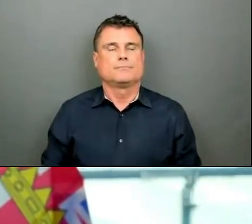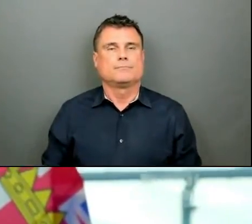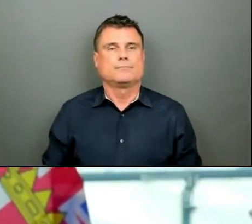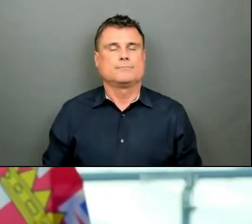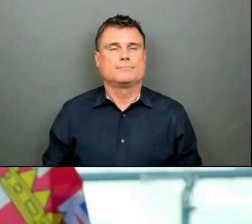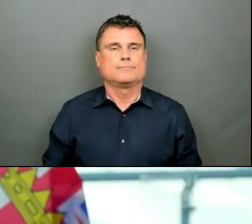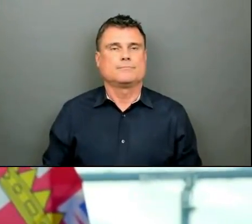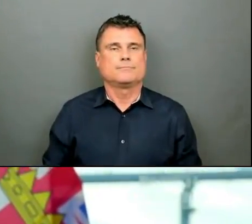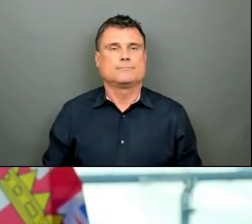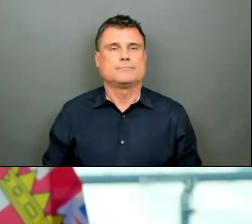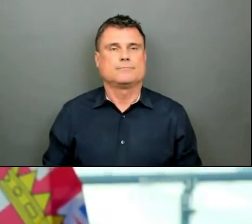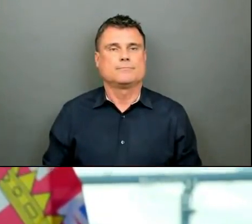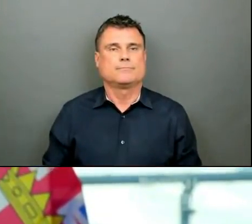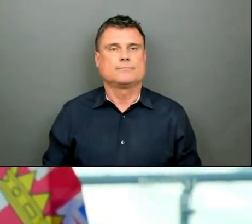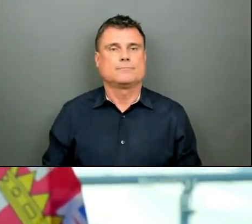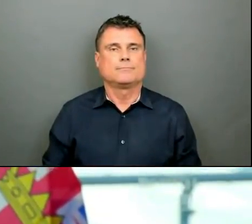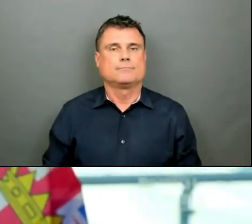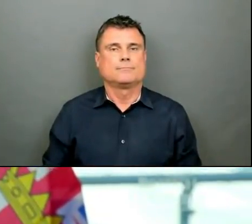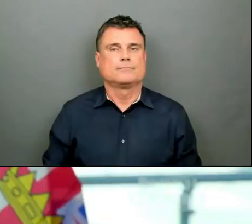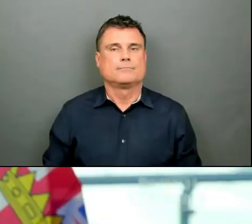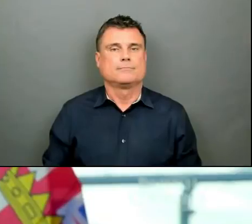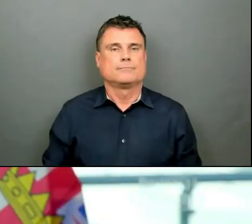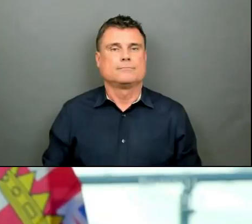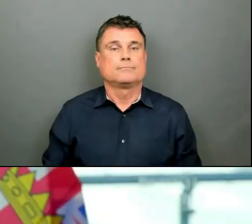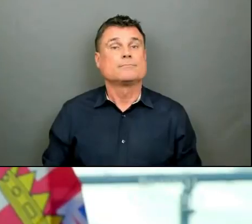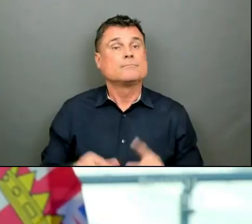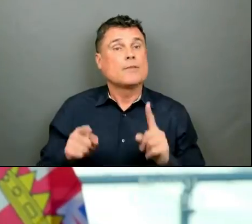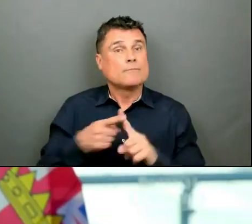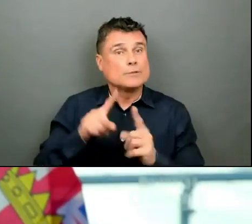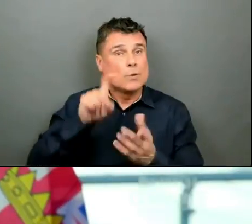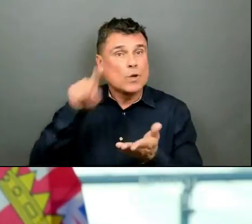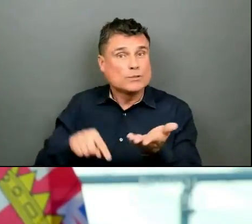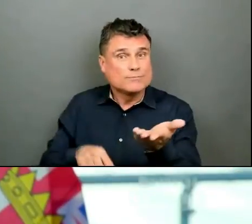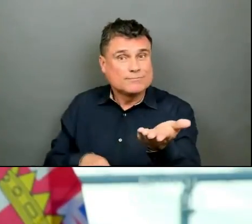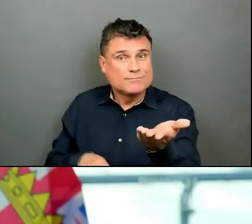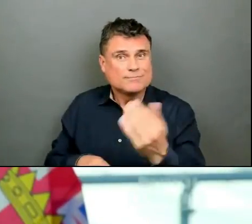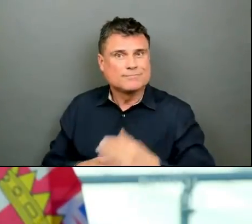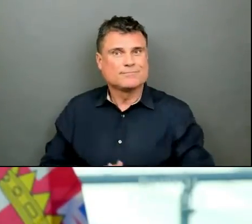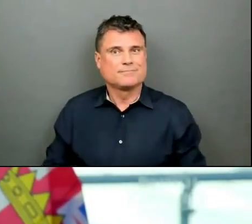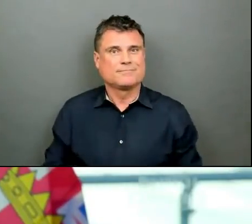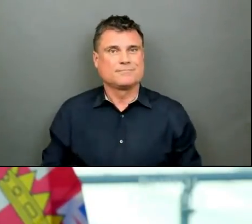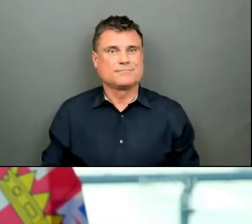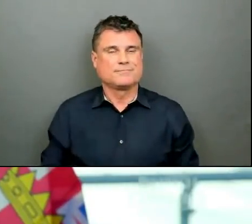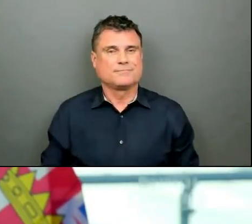will not be audible until your name is called. First question today is from CT V. Go ahead.